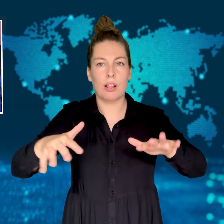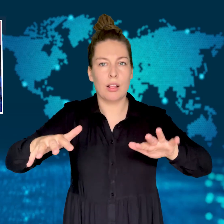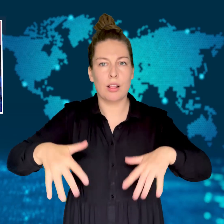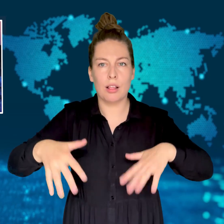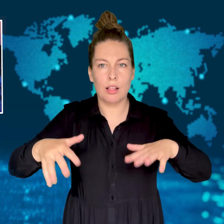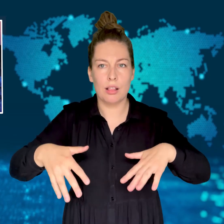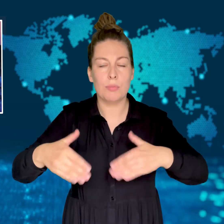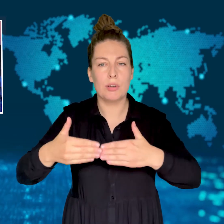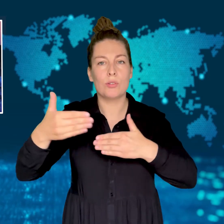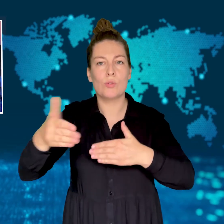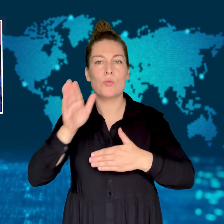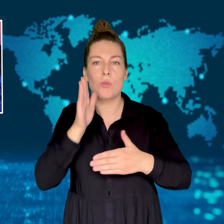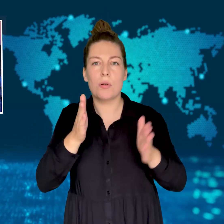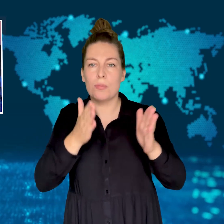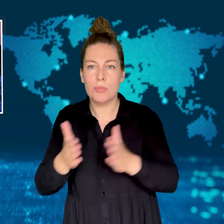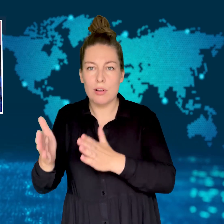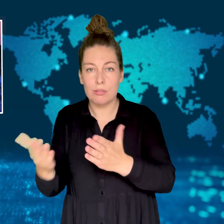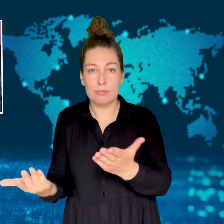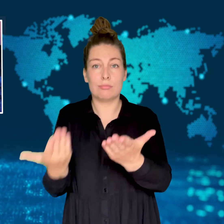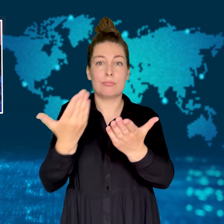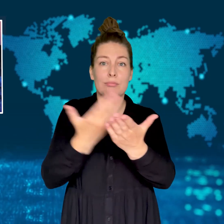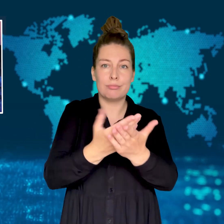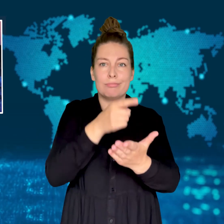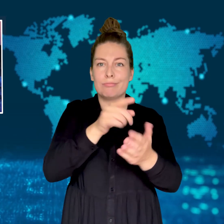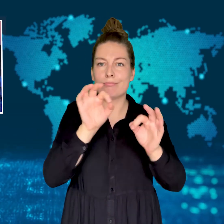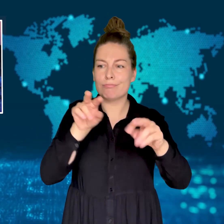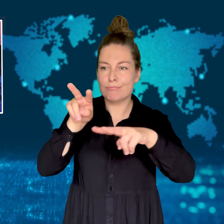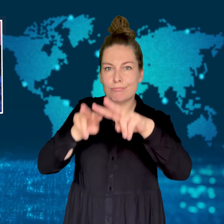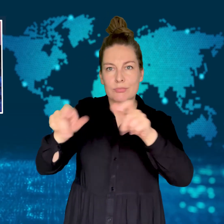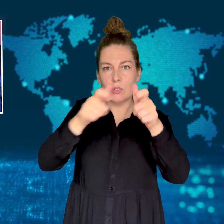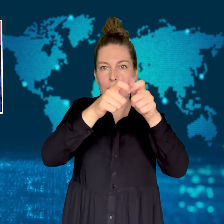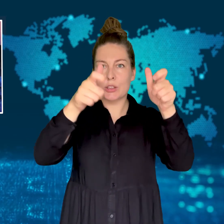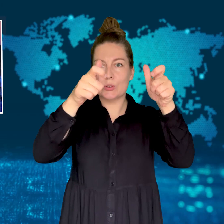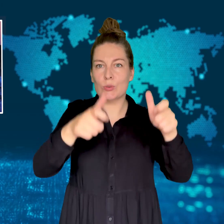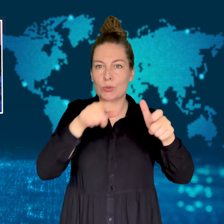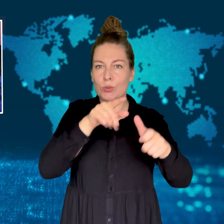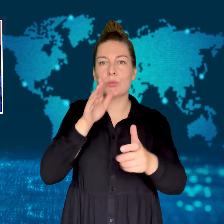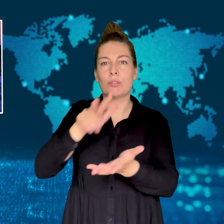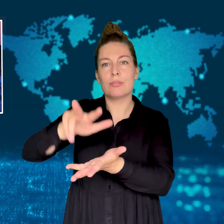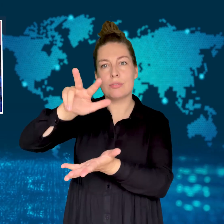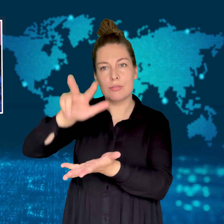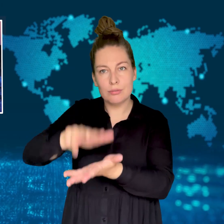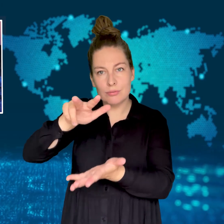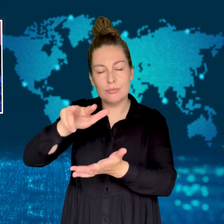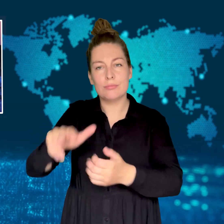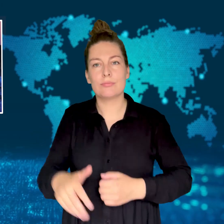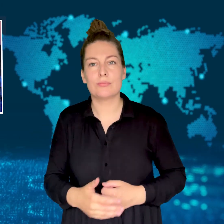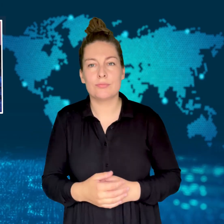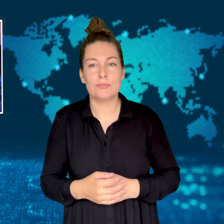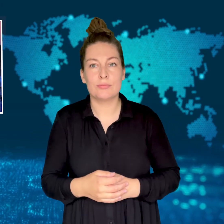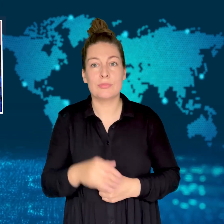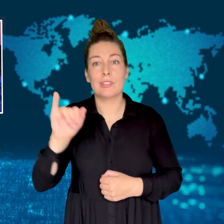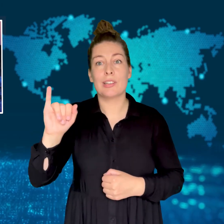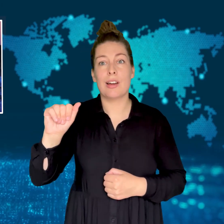the Pacific Ocean, and a regulator still needs to approve that plan.